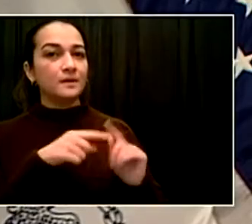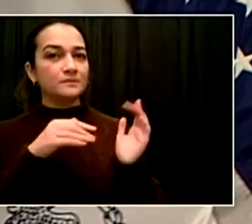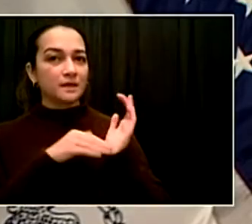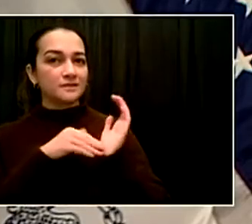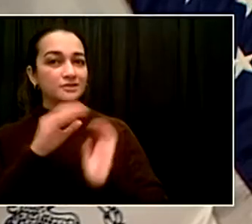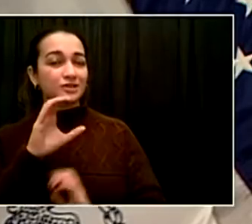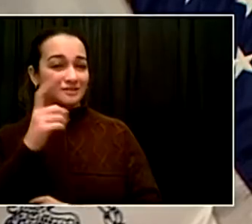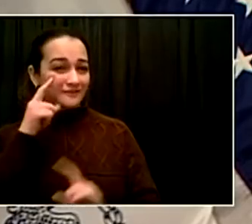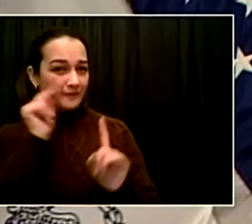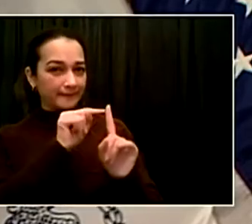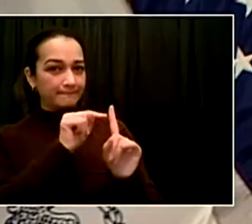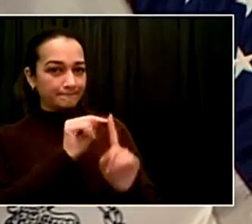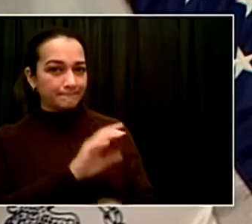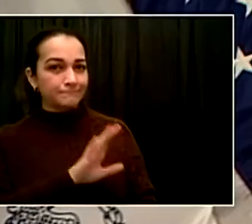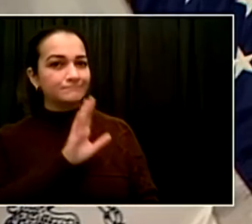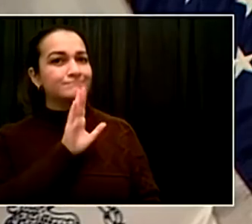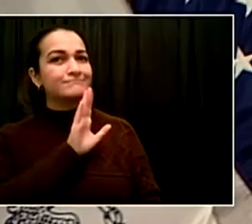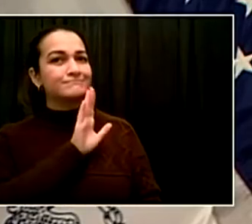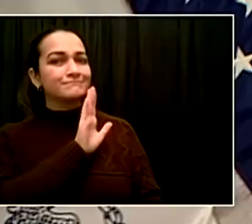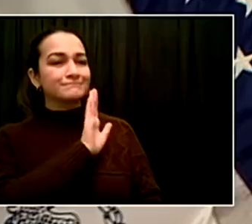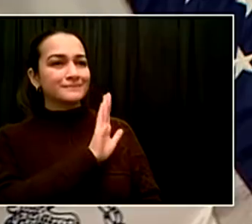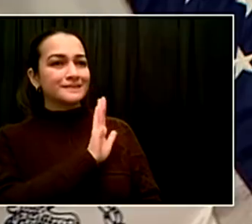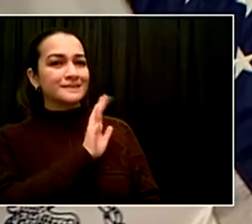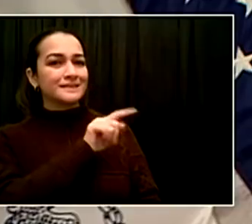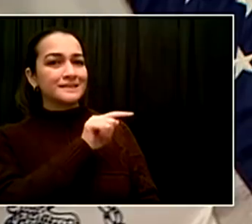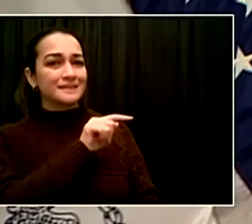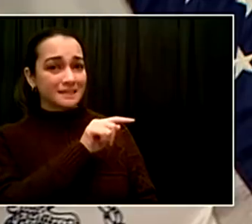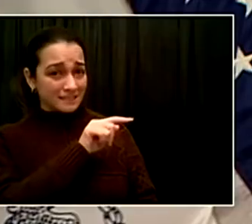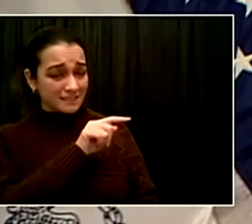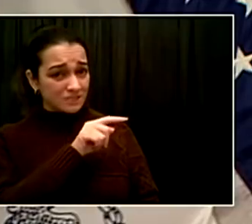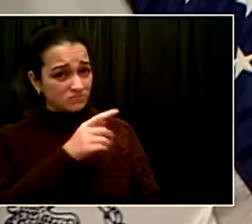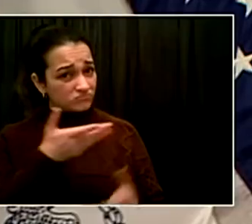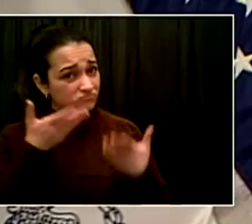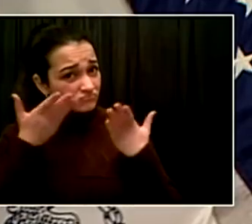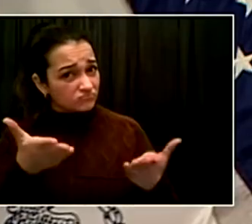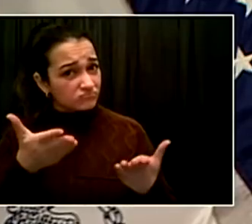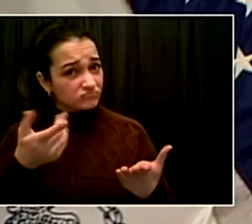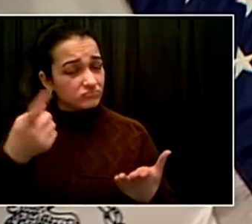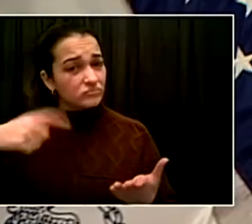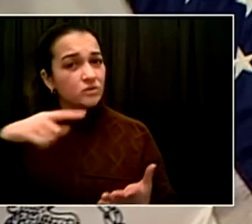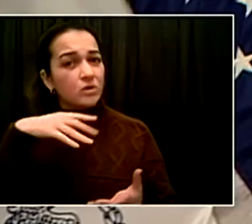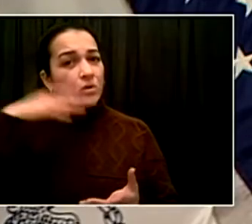MY SECOND QUESTION IS ABOUT